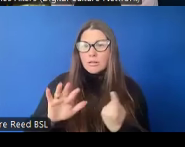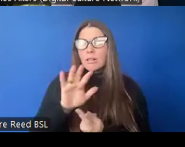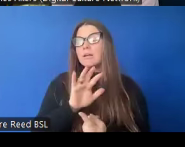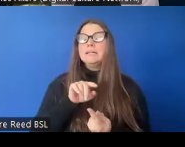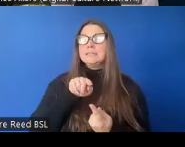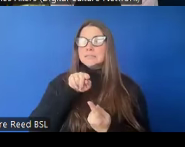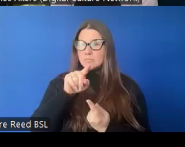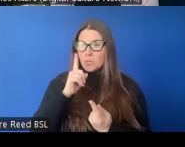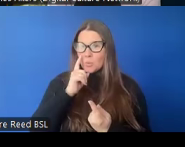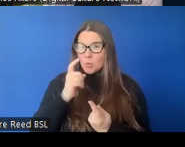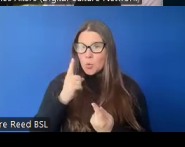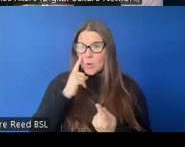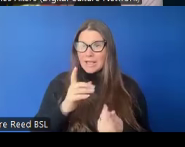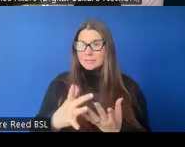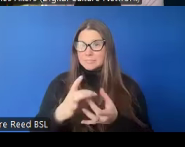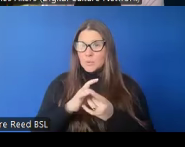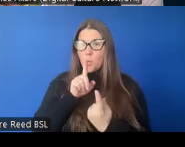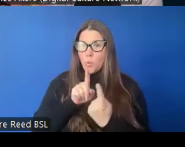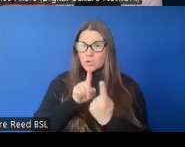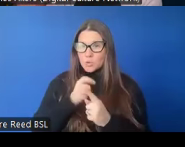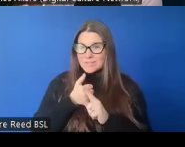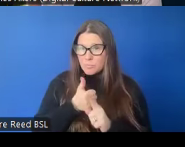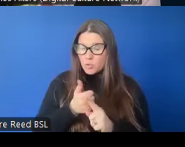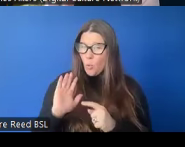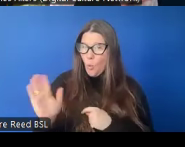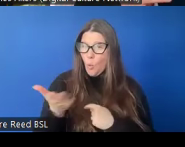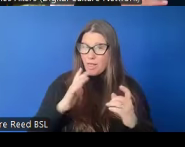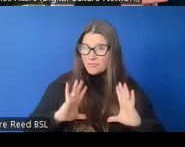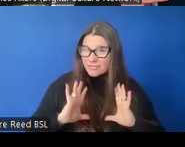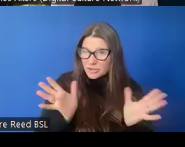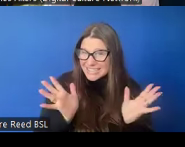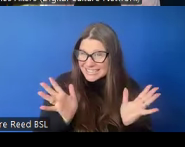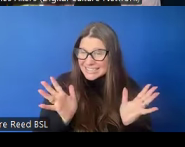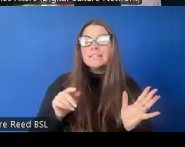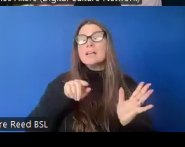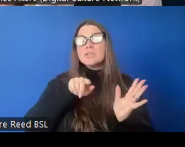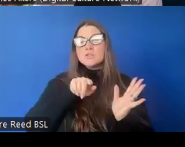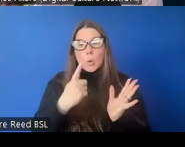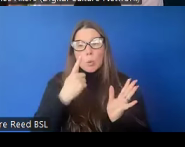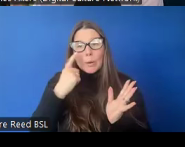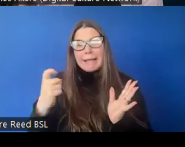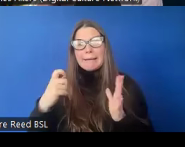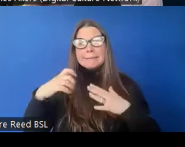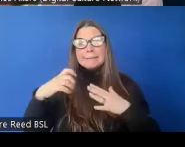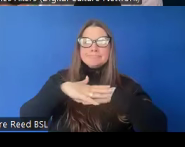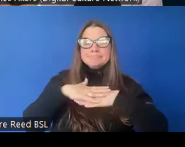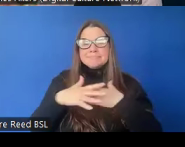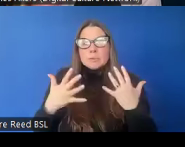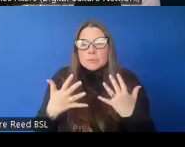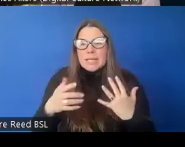Please get in touch with us. Anything that we talk about today, we can go deeper into all these topics, and we can support you on your journeys, whatever that may be,